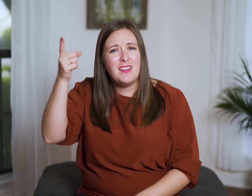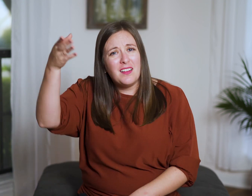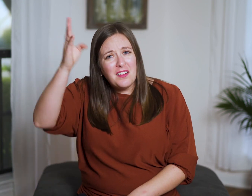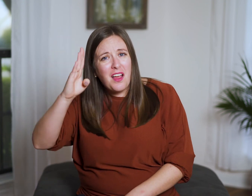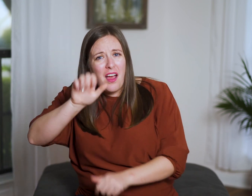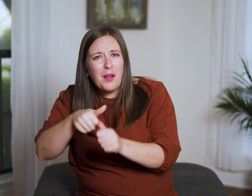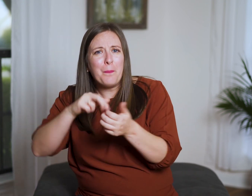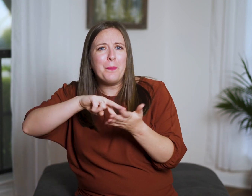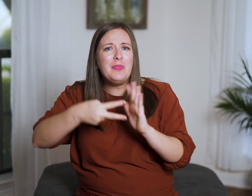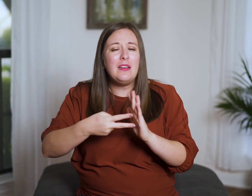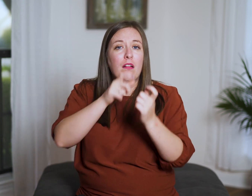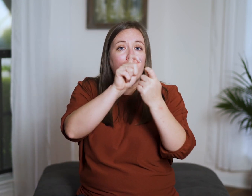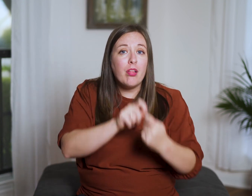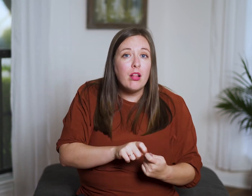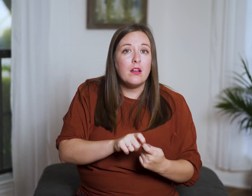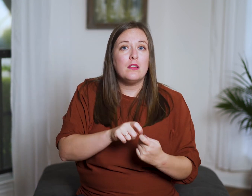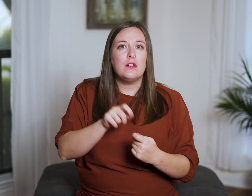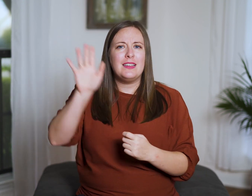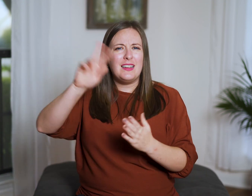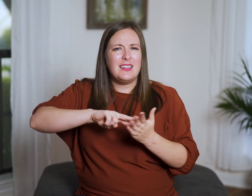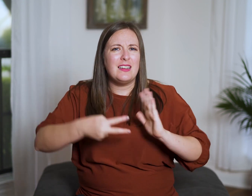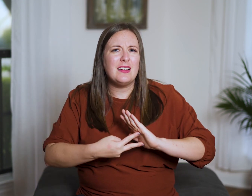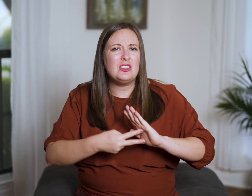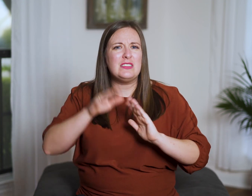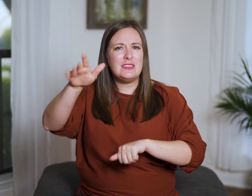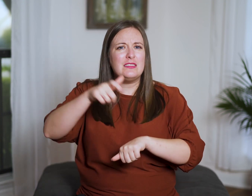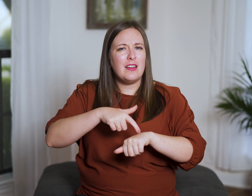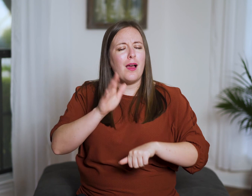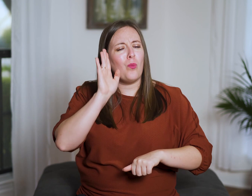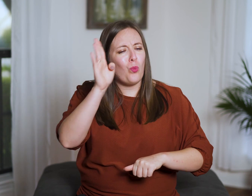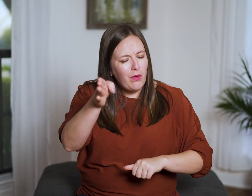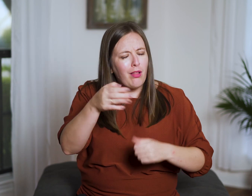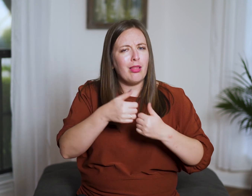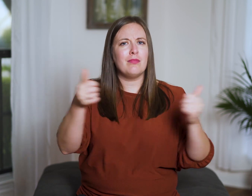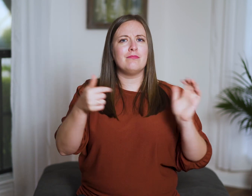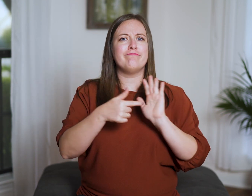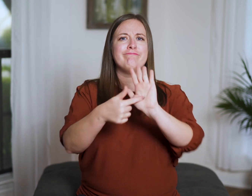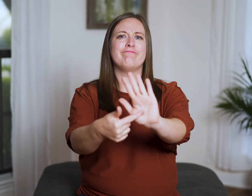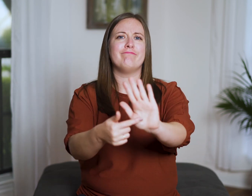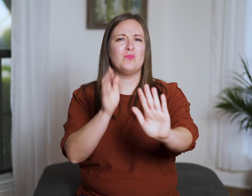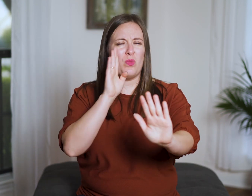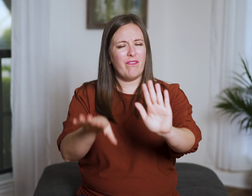He’s intentional with all the details and with His timing in revealing them.